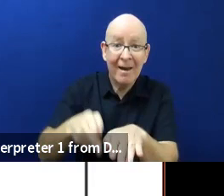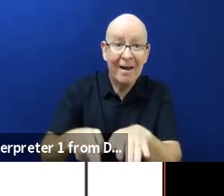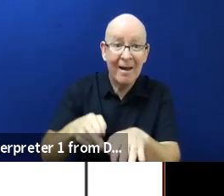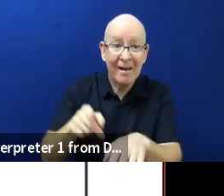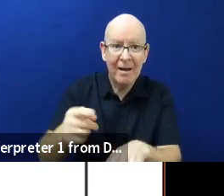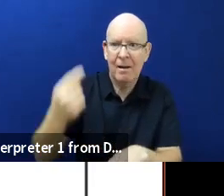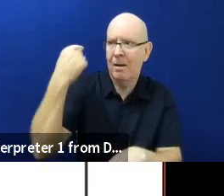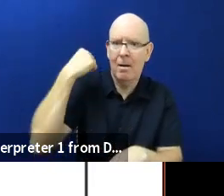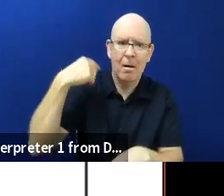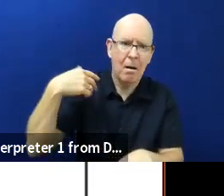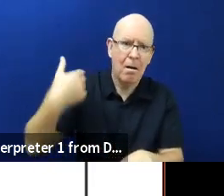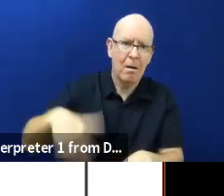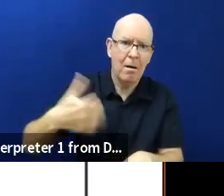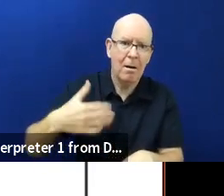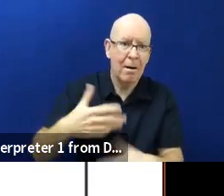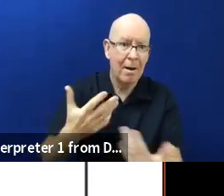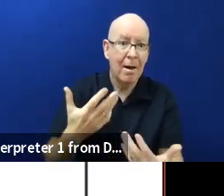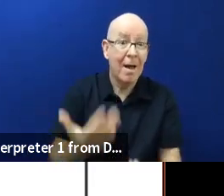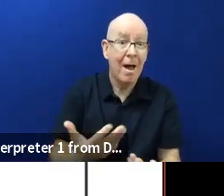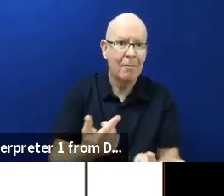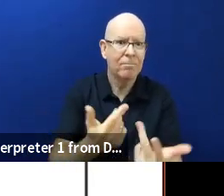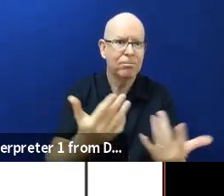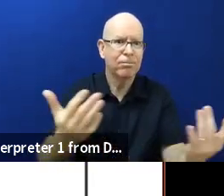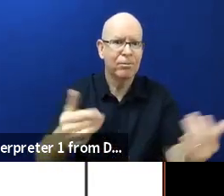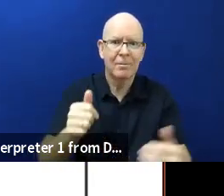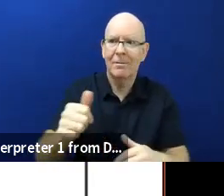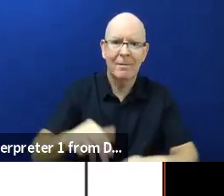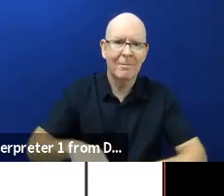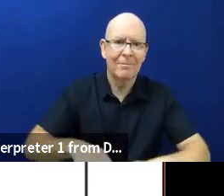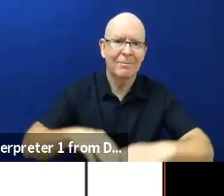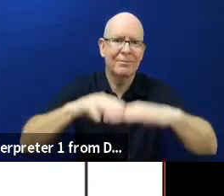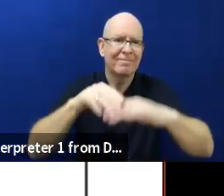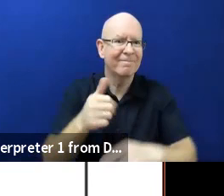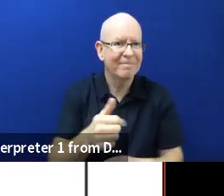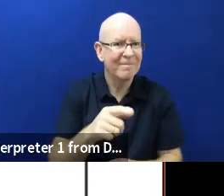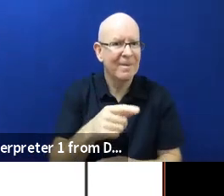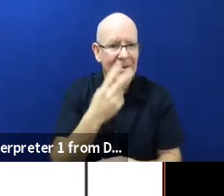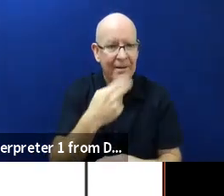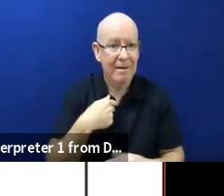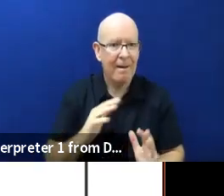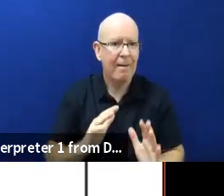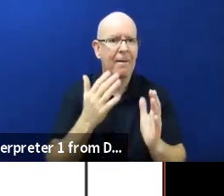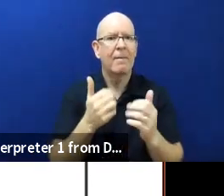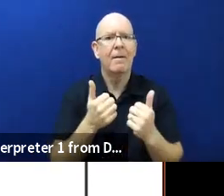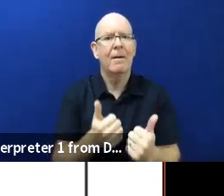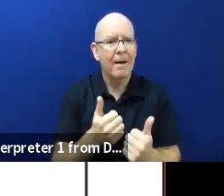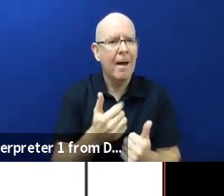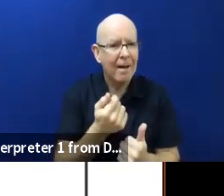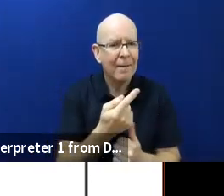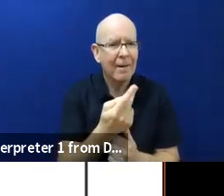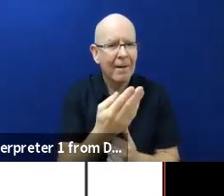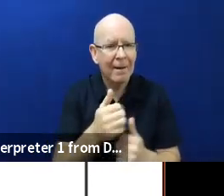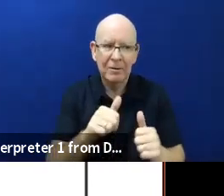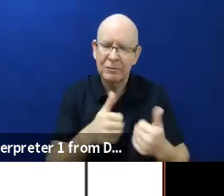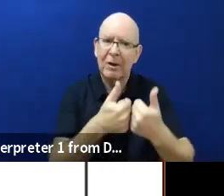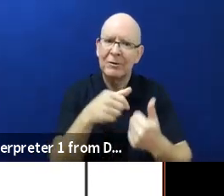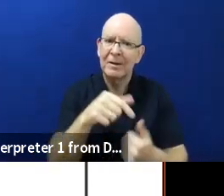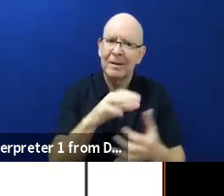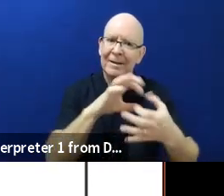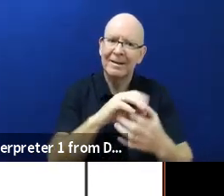to individual needs. And lastly, our payments are still low which cannot cover all the DRECS so,